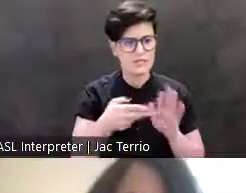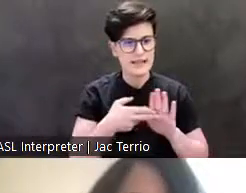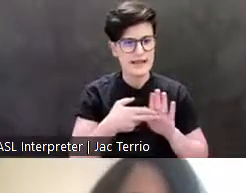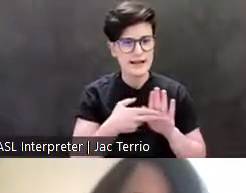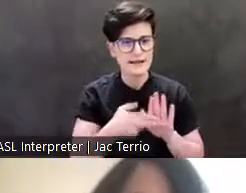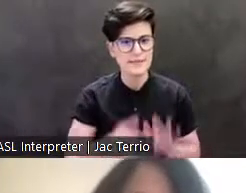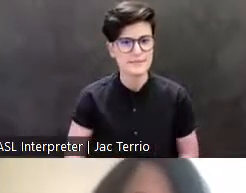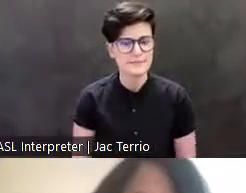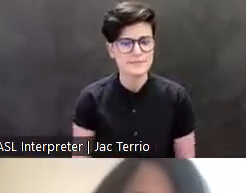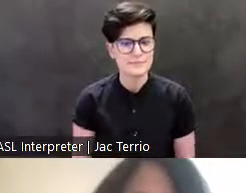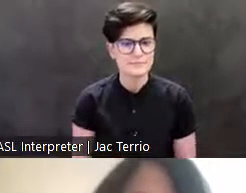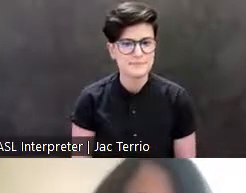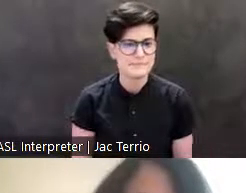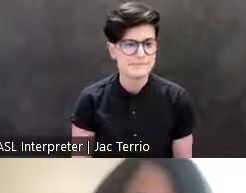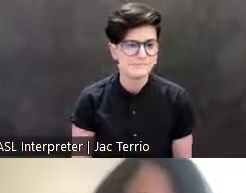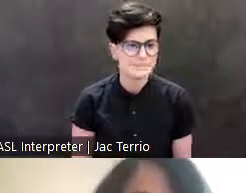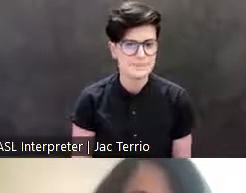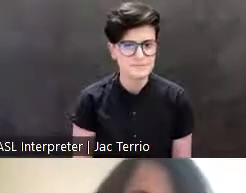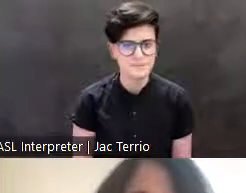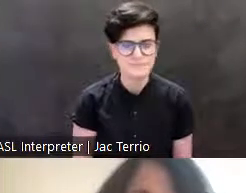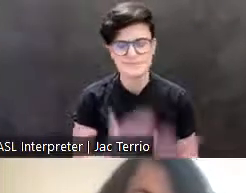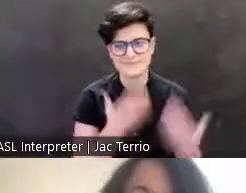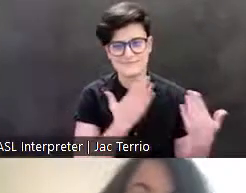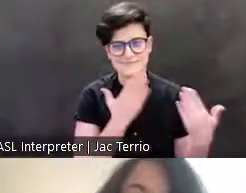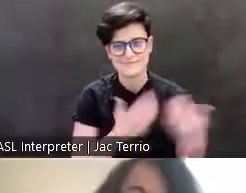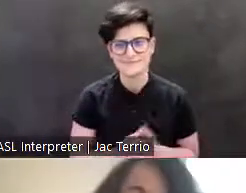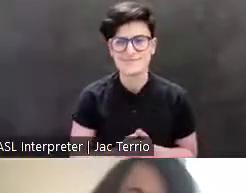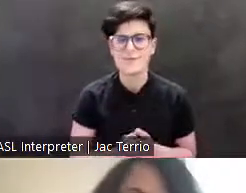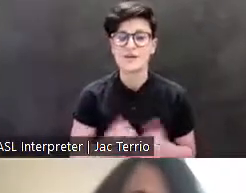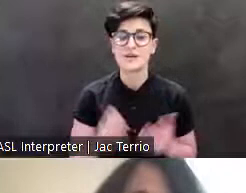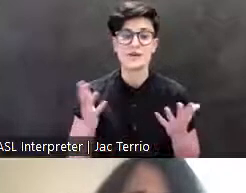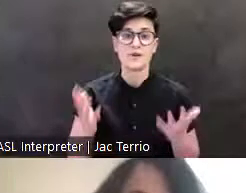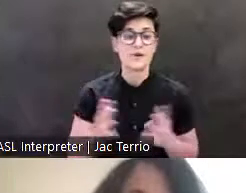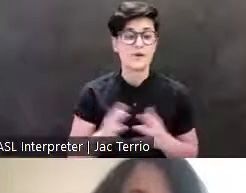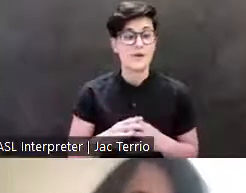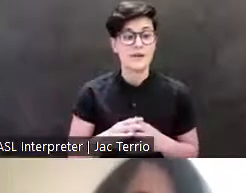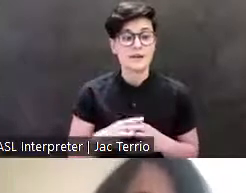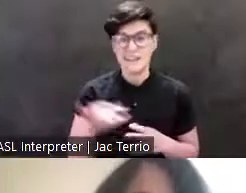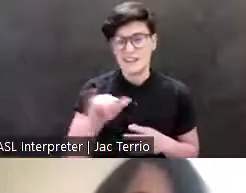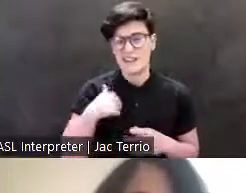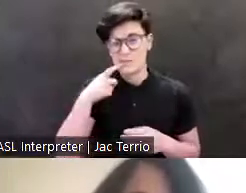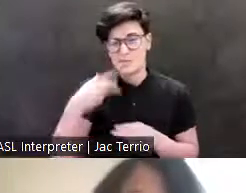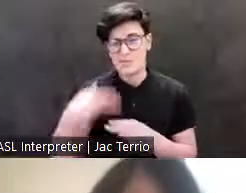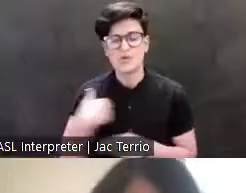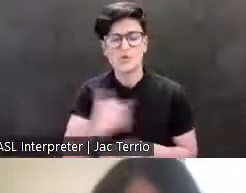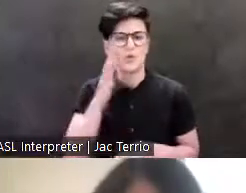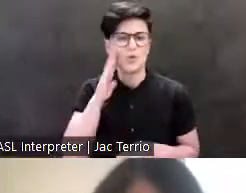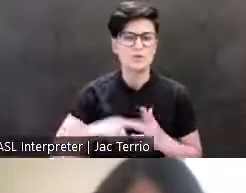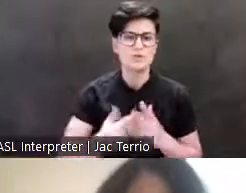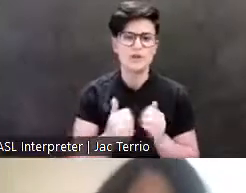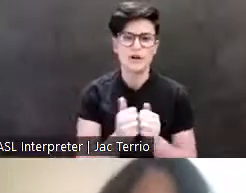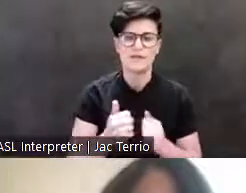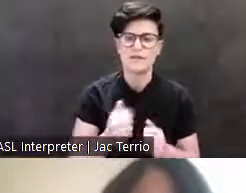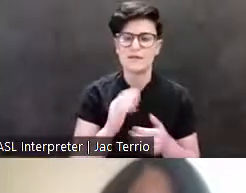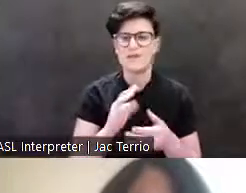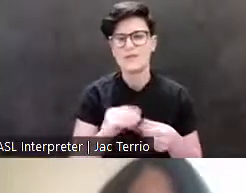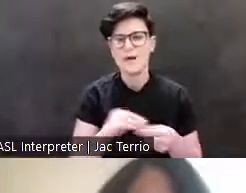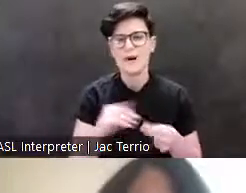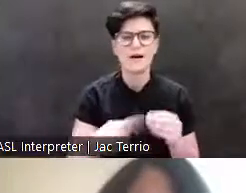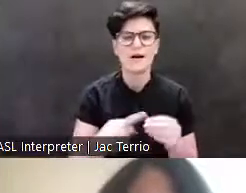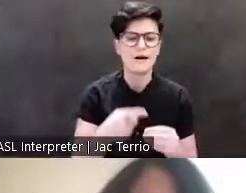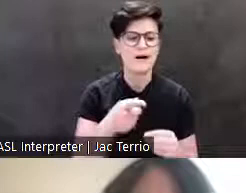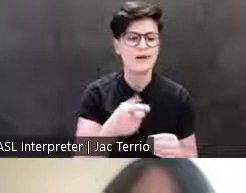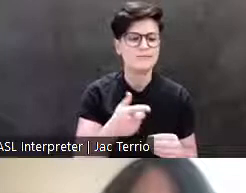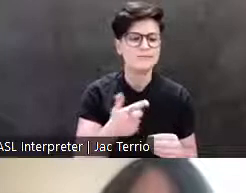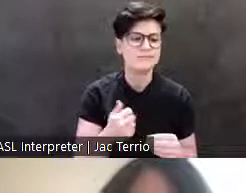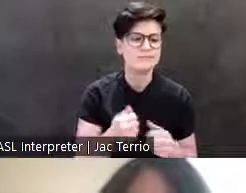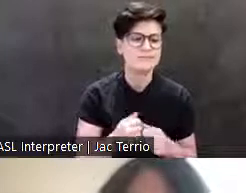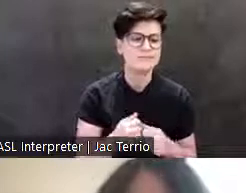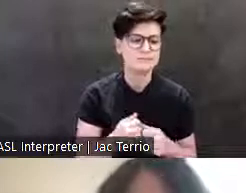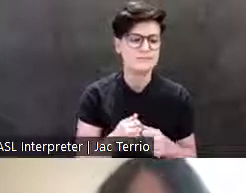________________________________________ We will start with talking about fair housing